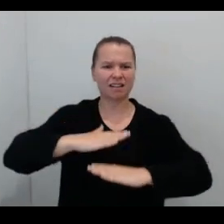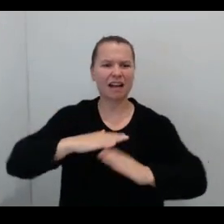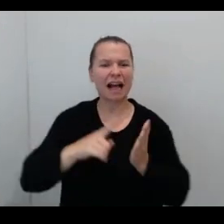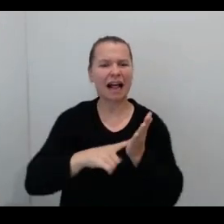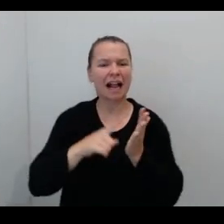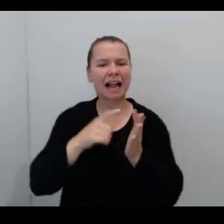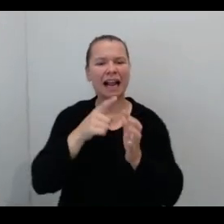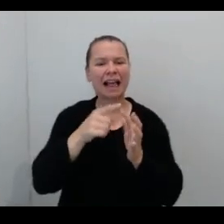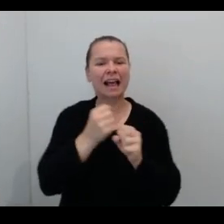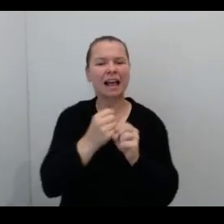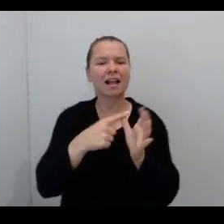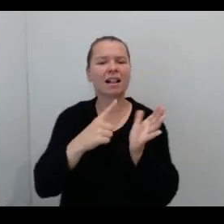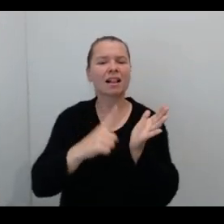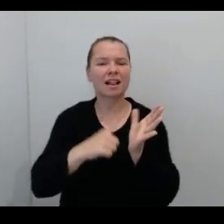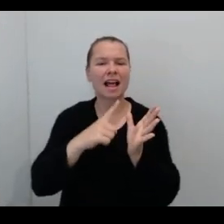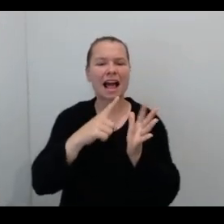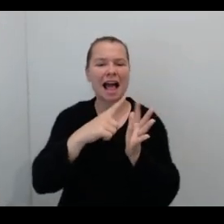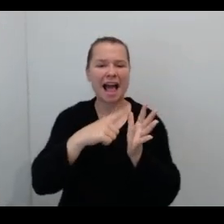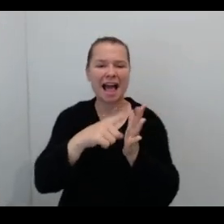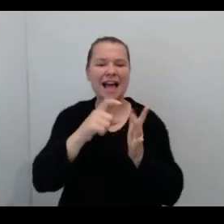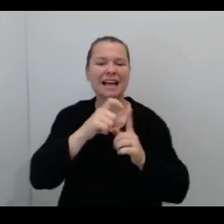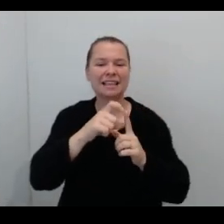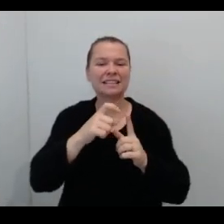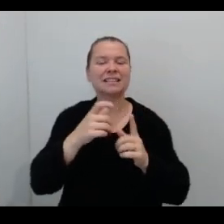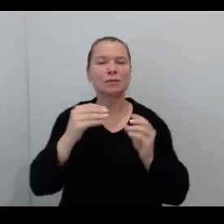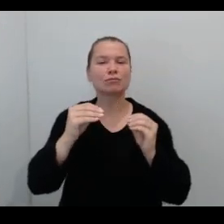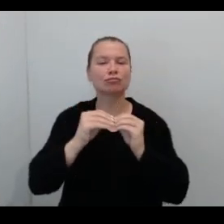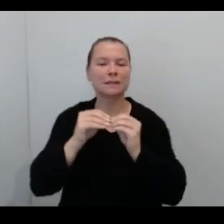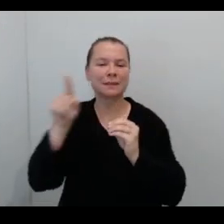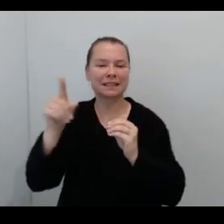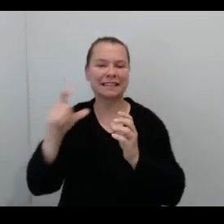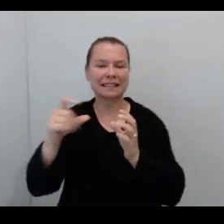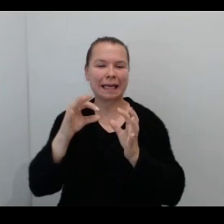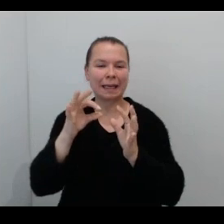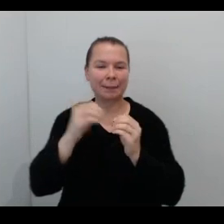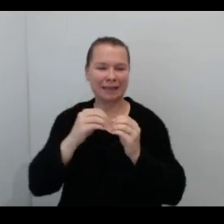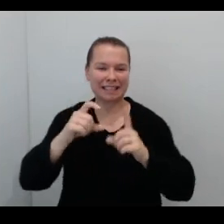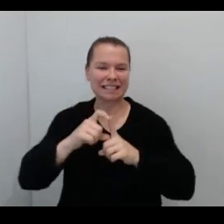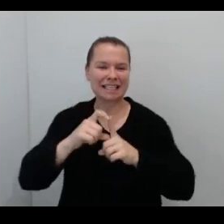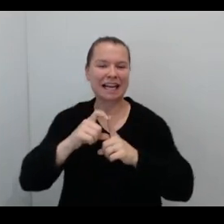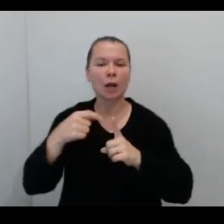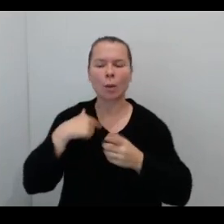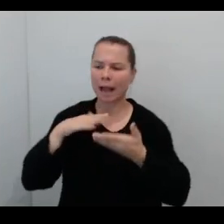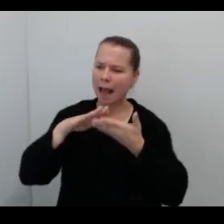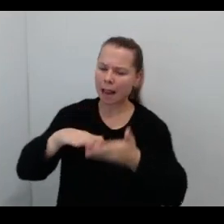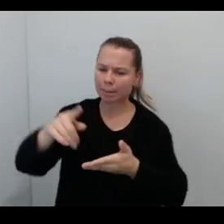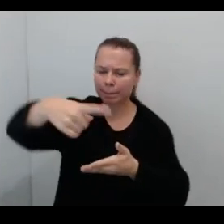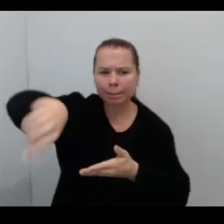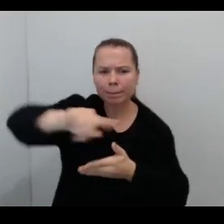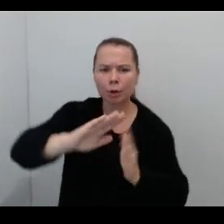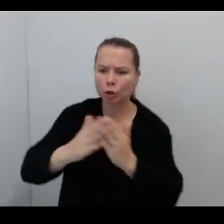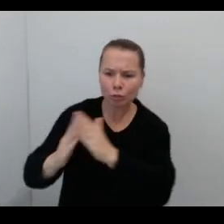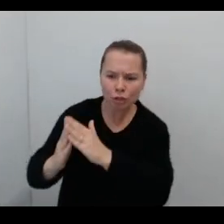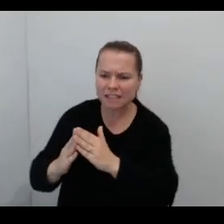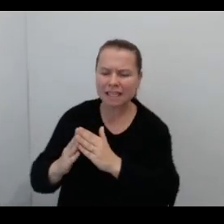in Brisbane CBD where we aim to help disadvantaged Queenslanders and uphold legal rights to our